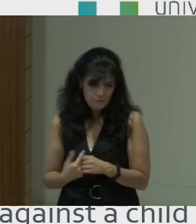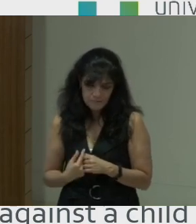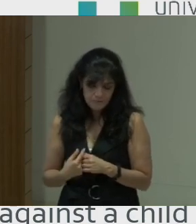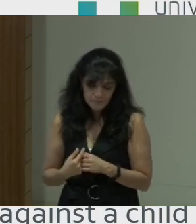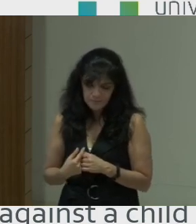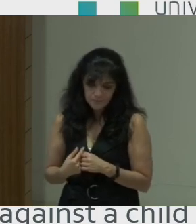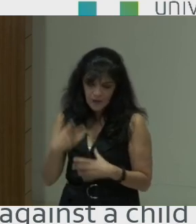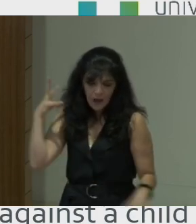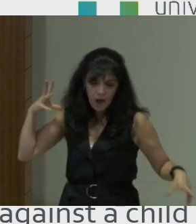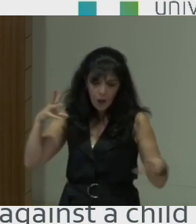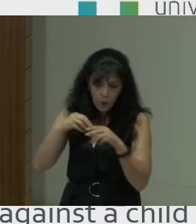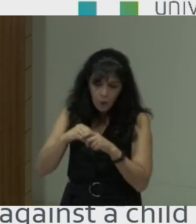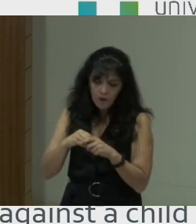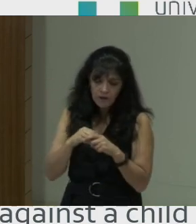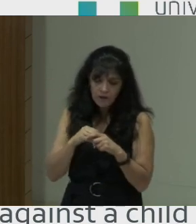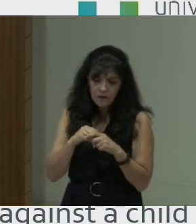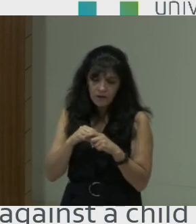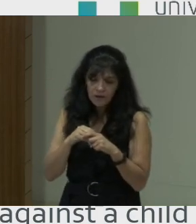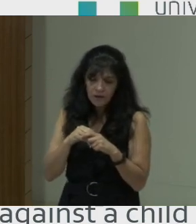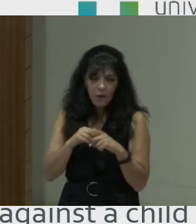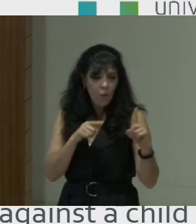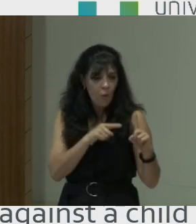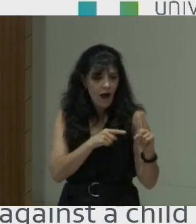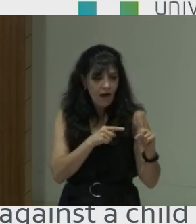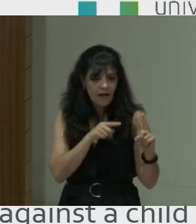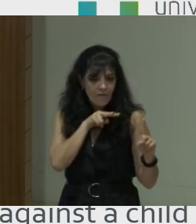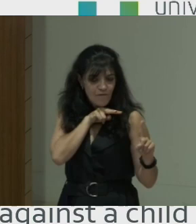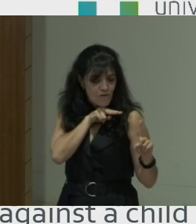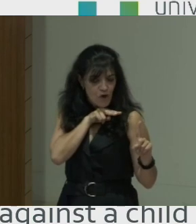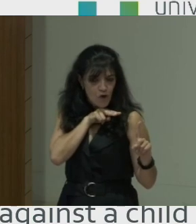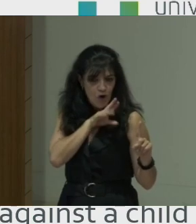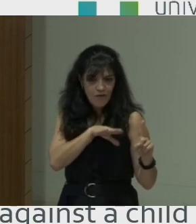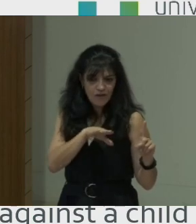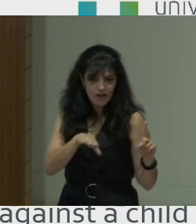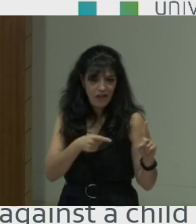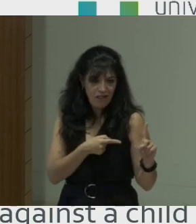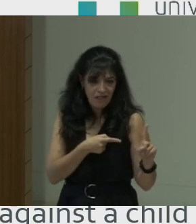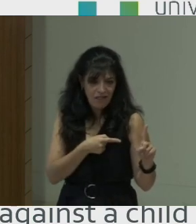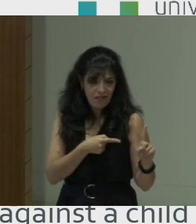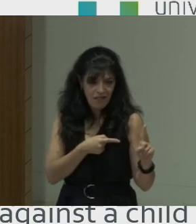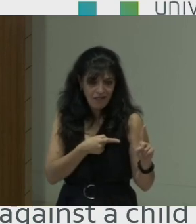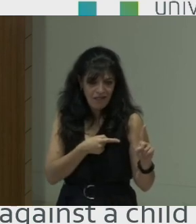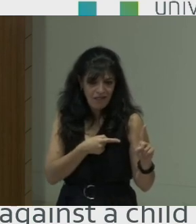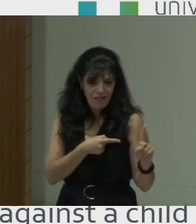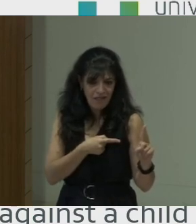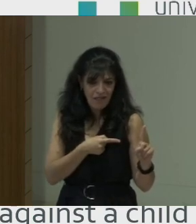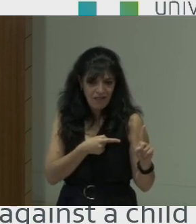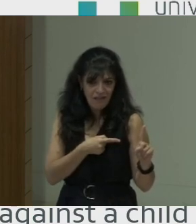also homicide of a child into that classification, because when we look at the early ages,